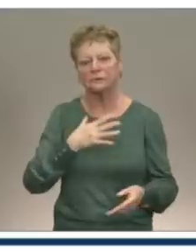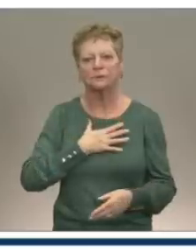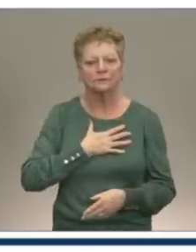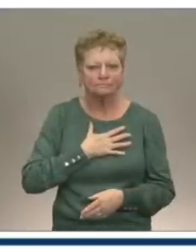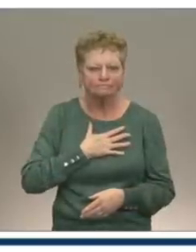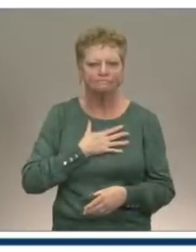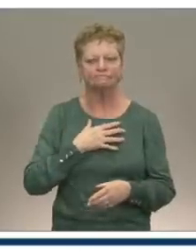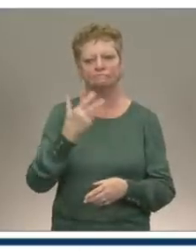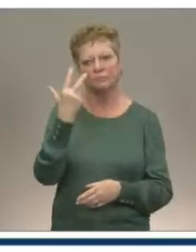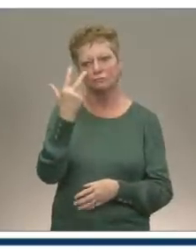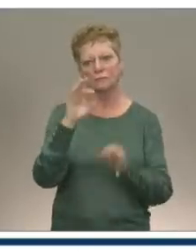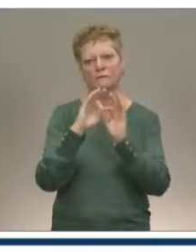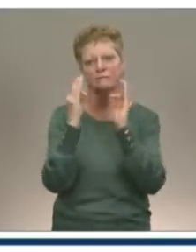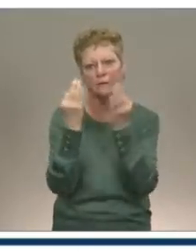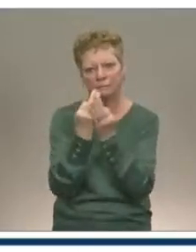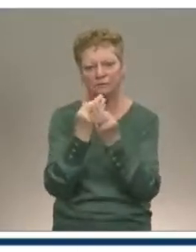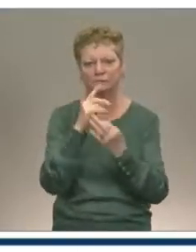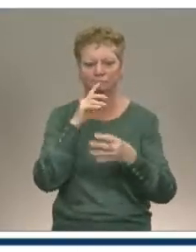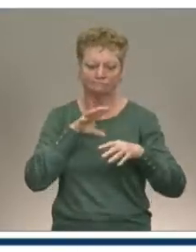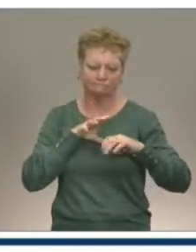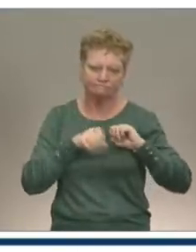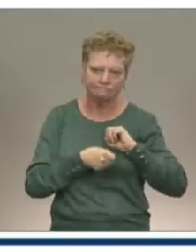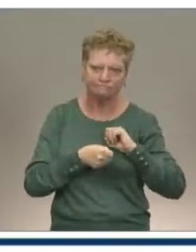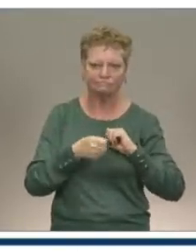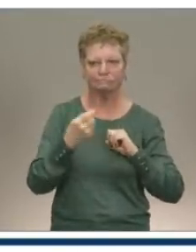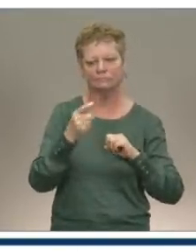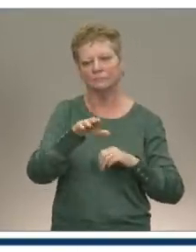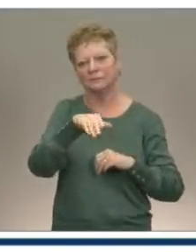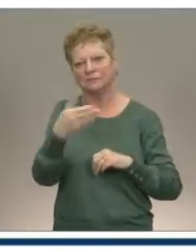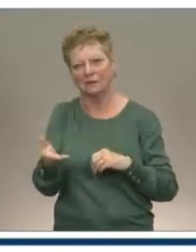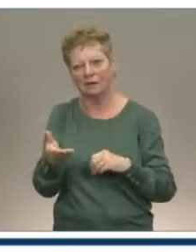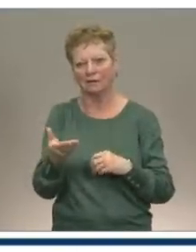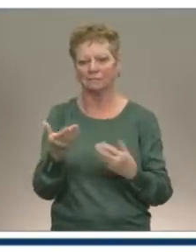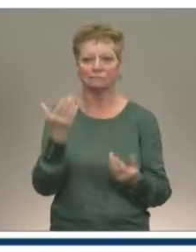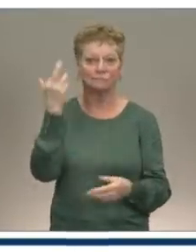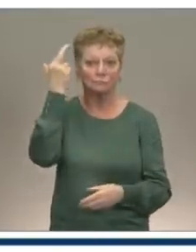three families who are grieving the loss of a loved one who passed away because of covet 19 just